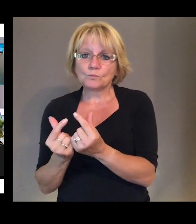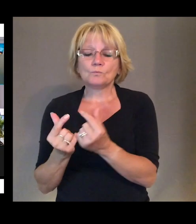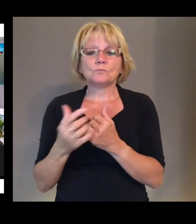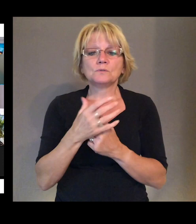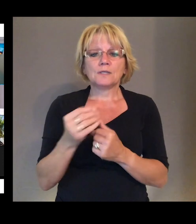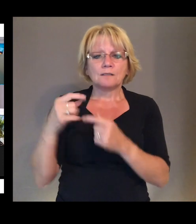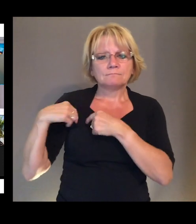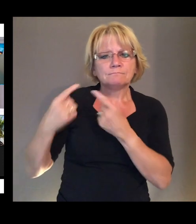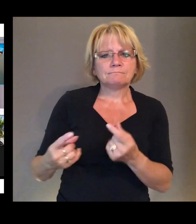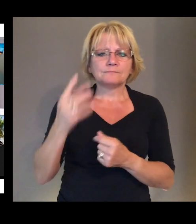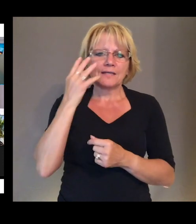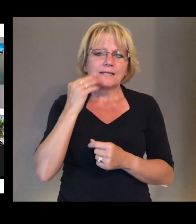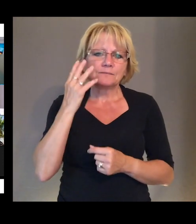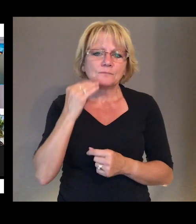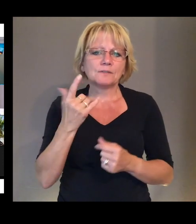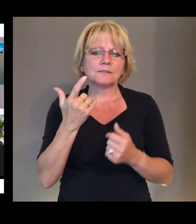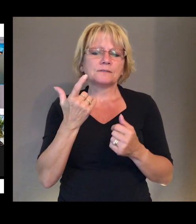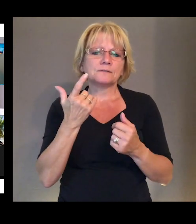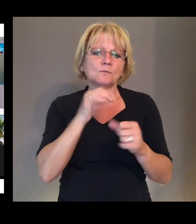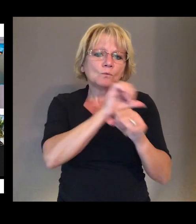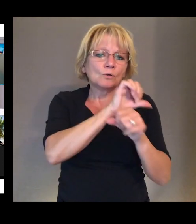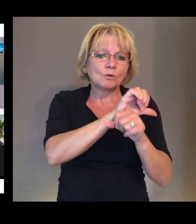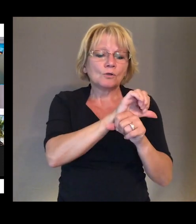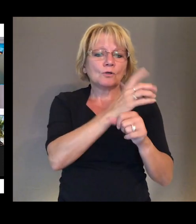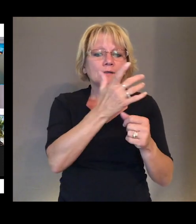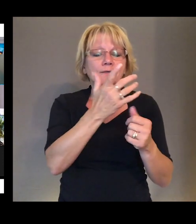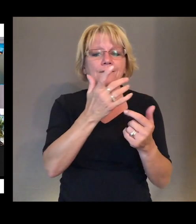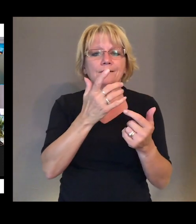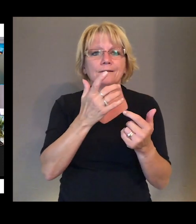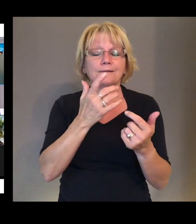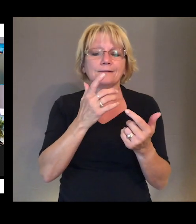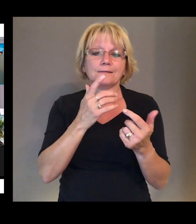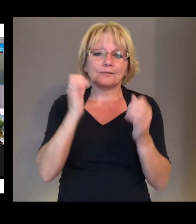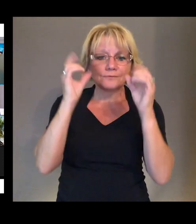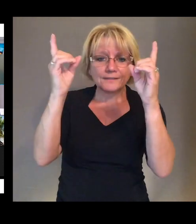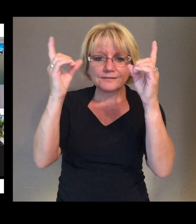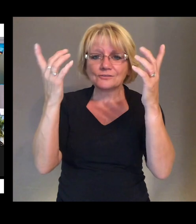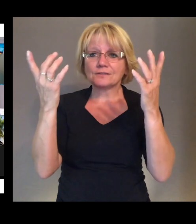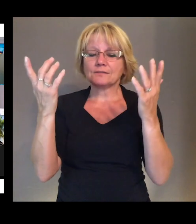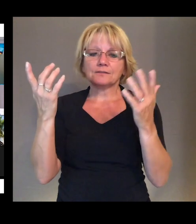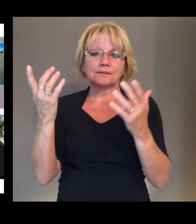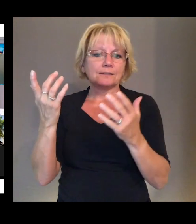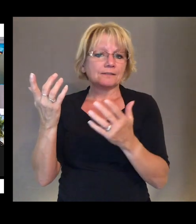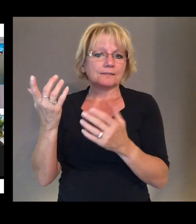and what we've had faced over periods of time, whether it be in work or whether that be in education,